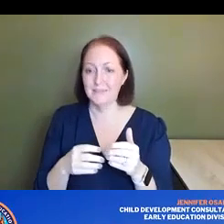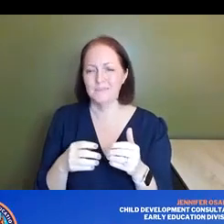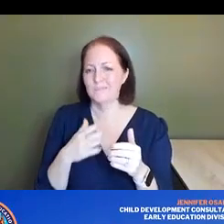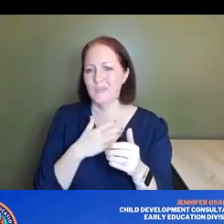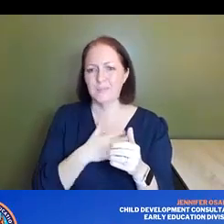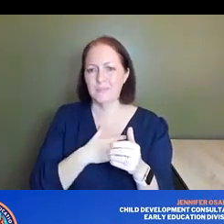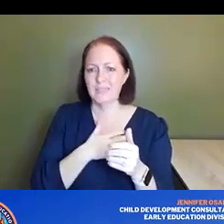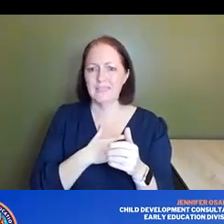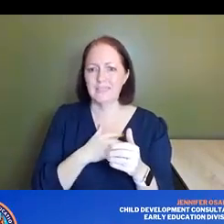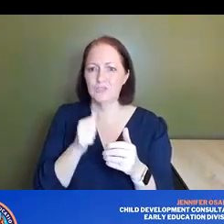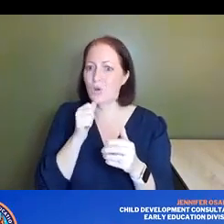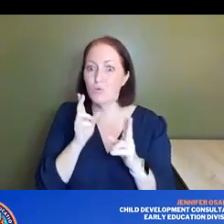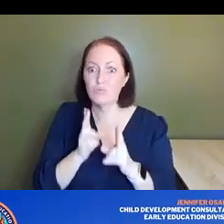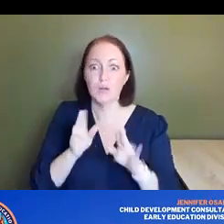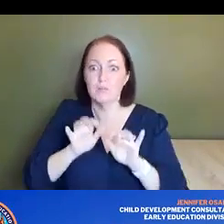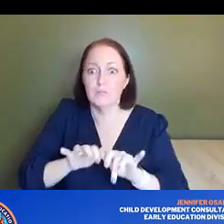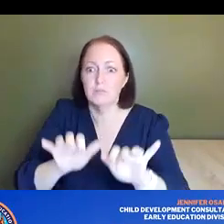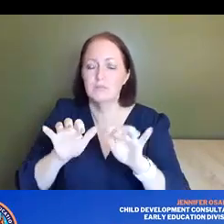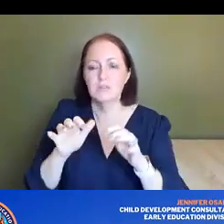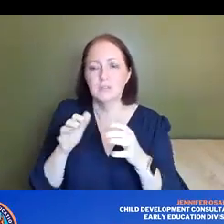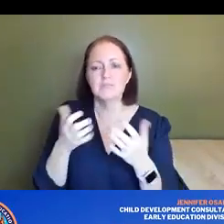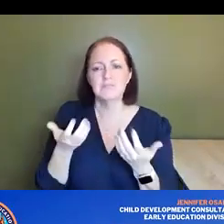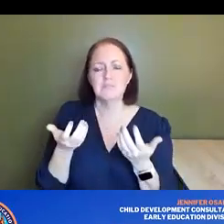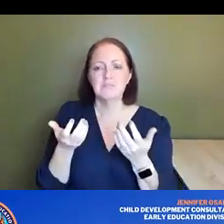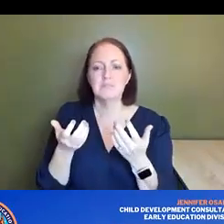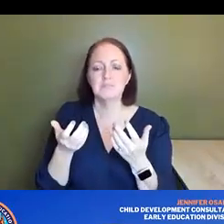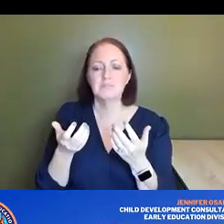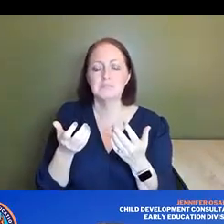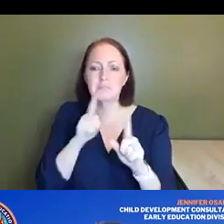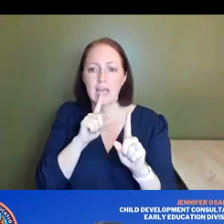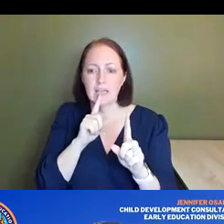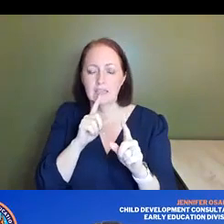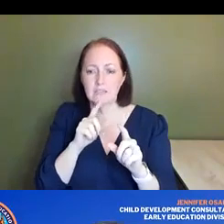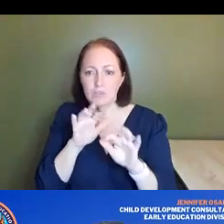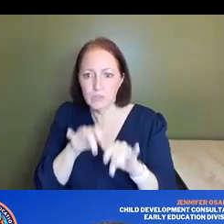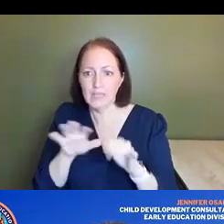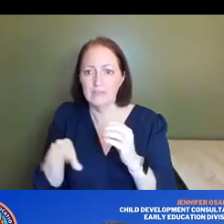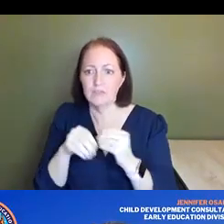need to rush to get to a question. To get your question in the queue it's okay to take